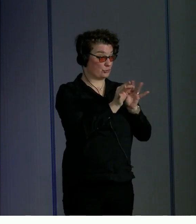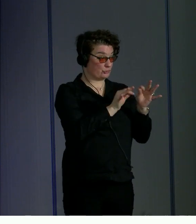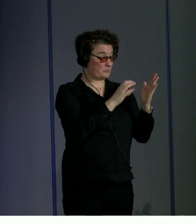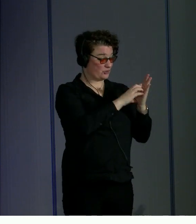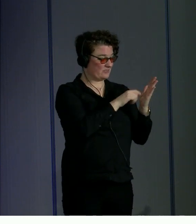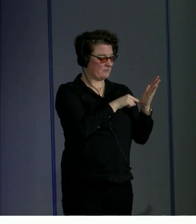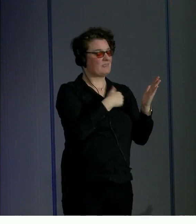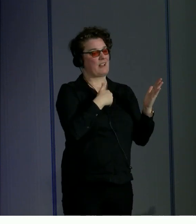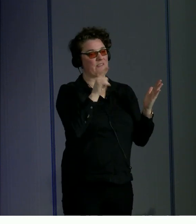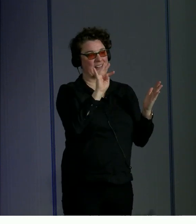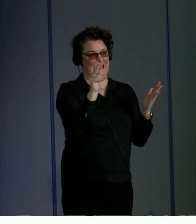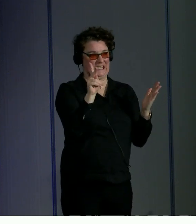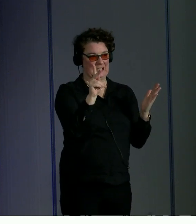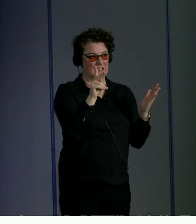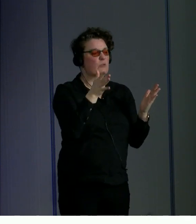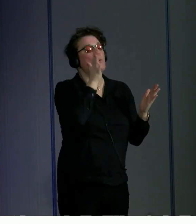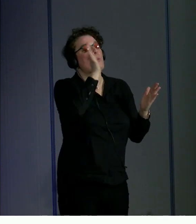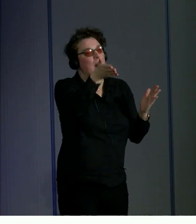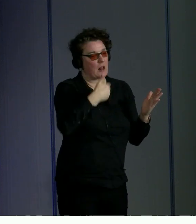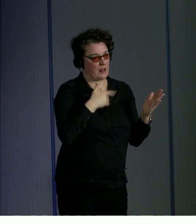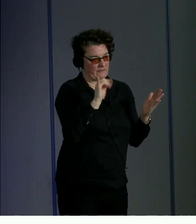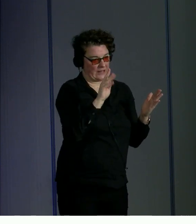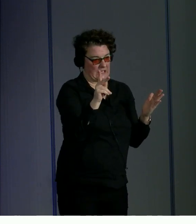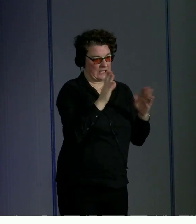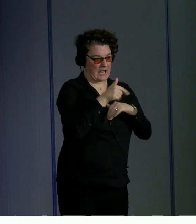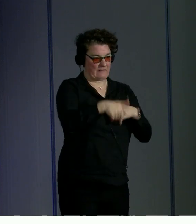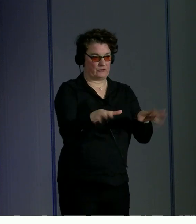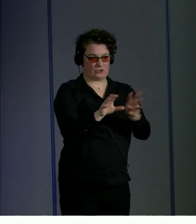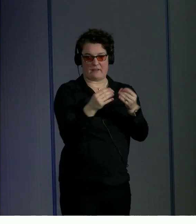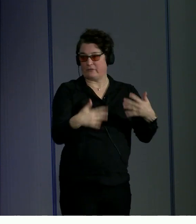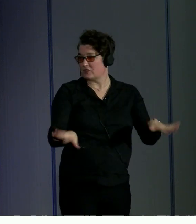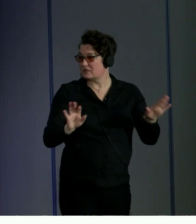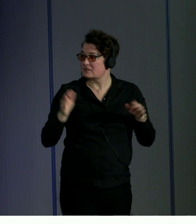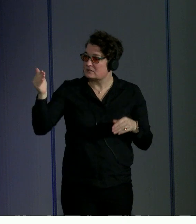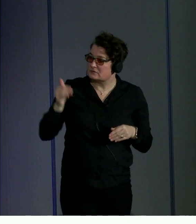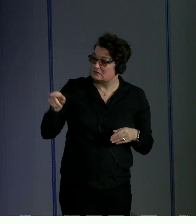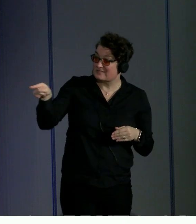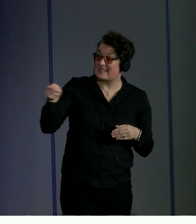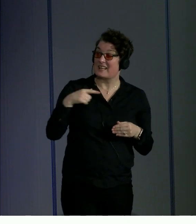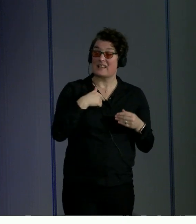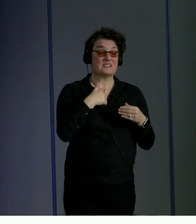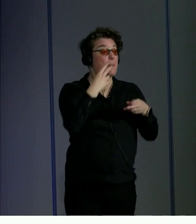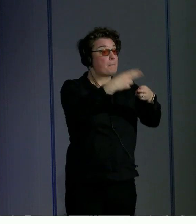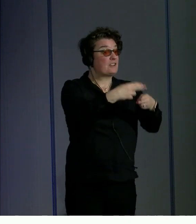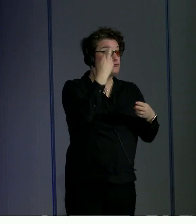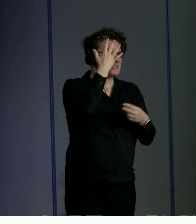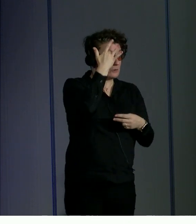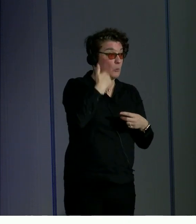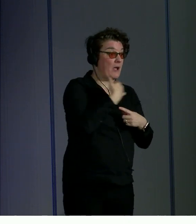I did want to mention I'm turning and looking behind me,